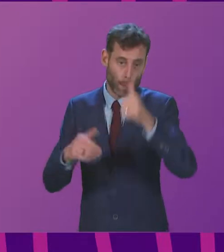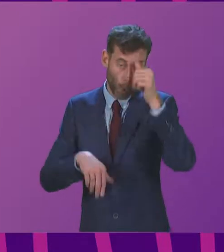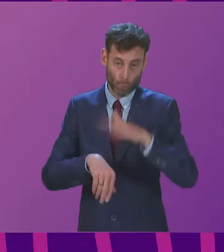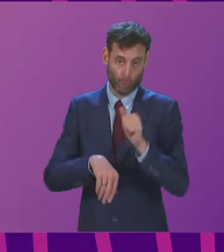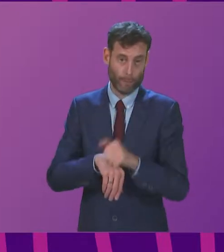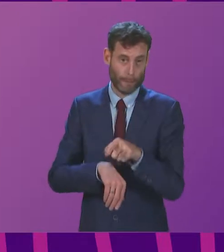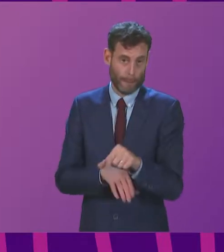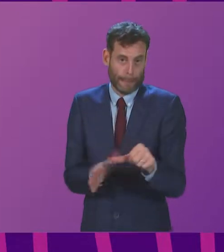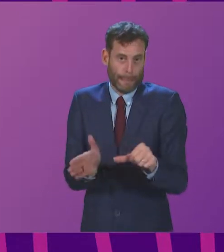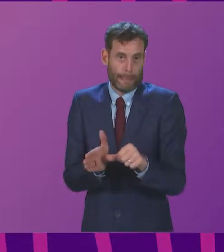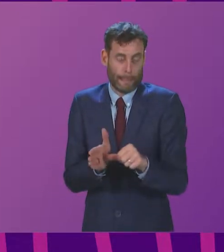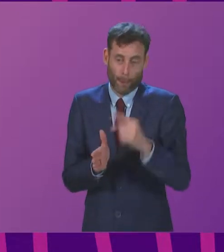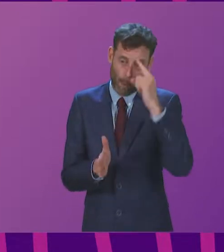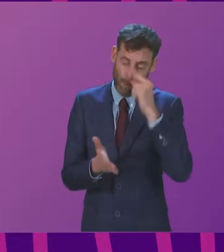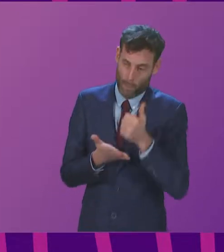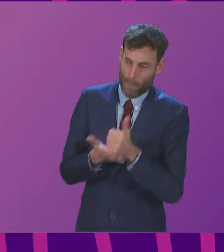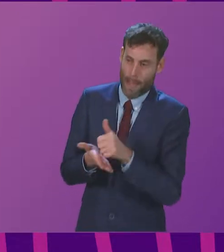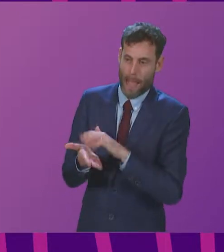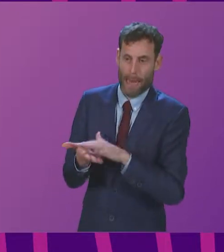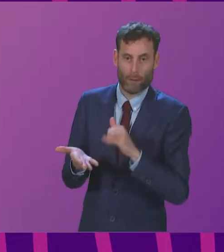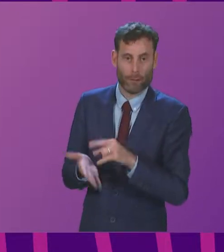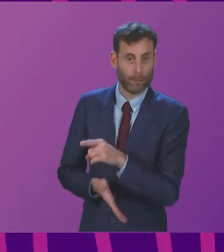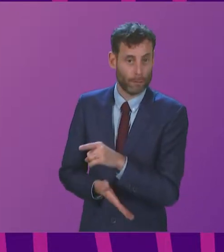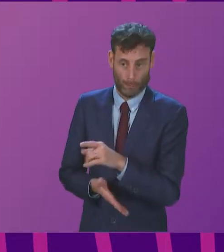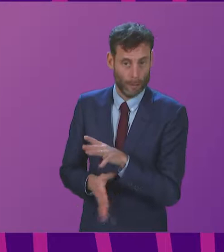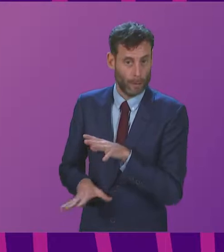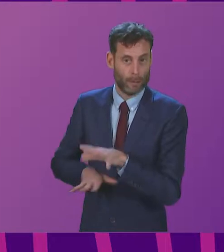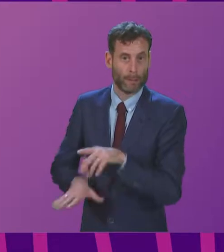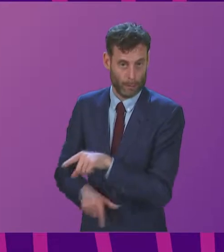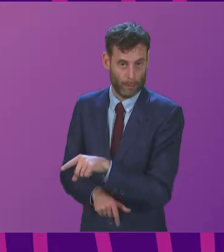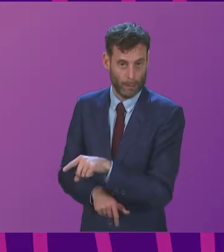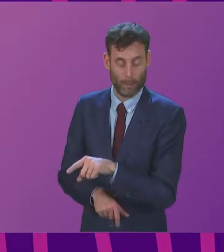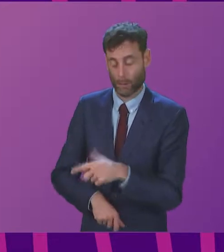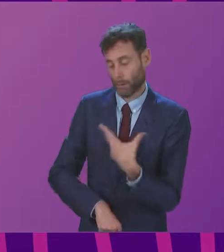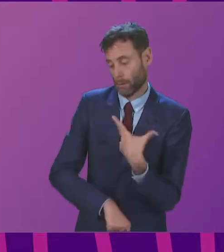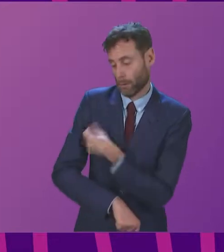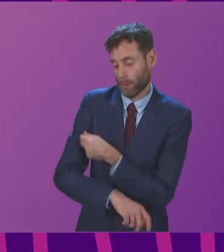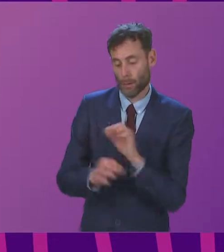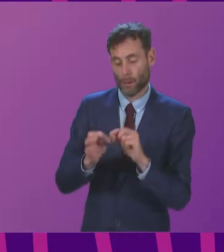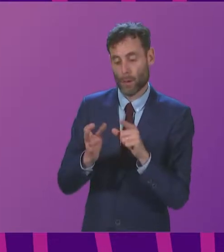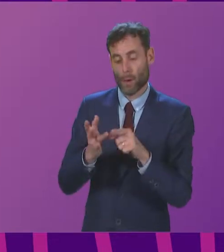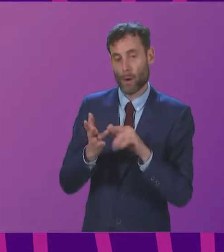Scotland’s NHS has ever faced. We welcome the fact that the booster jag scheme has been expanded.